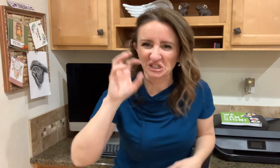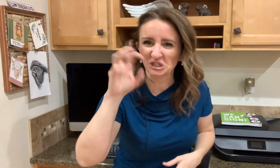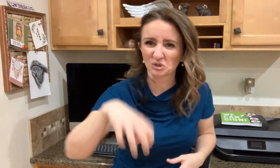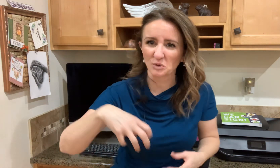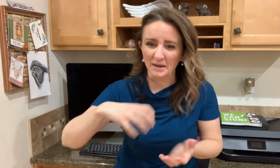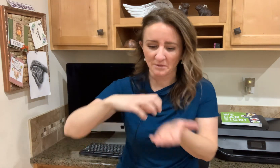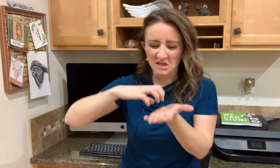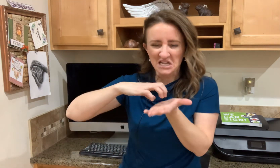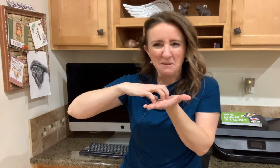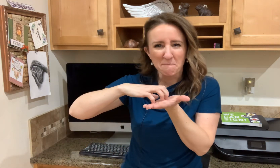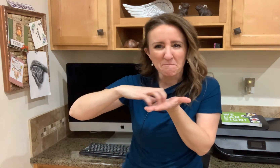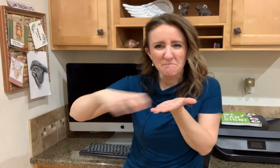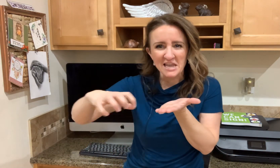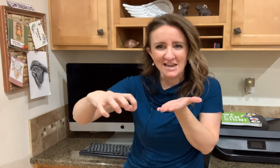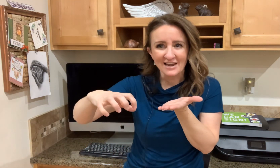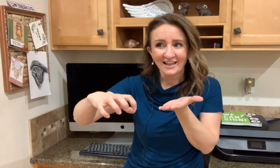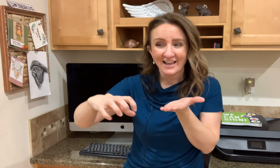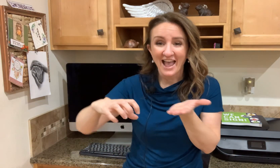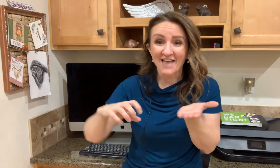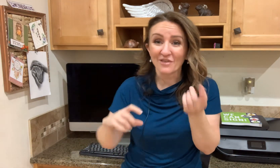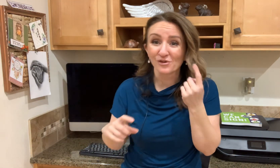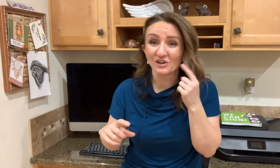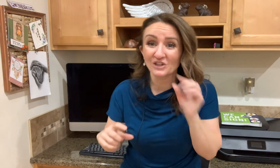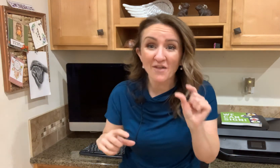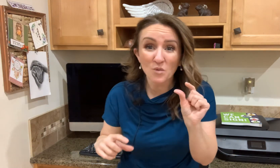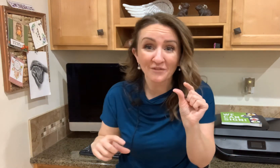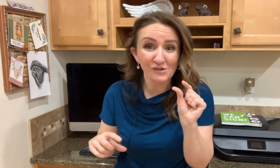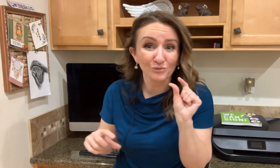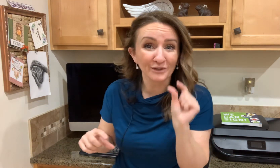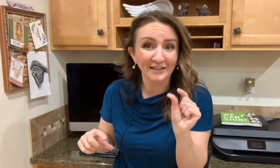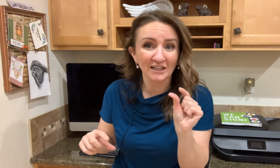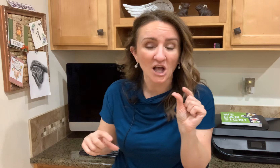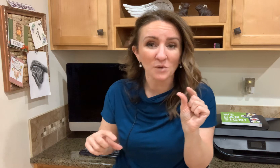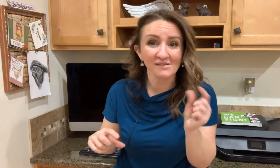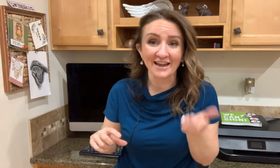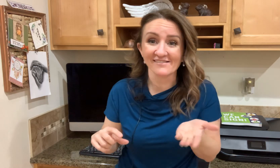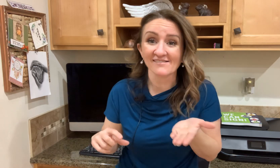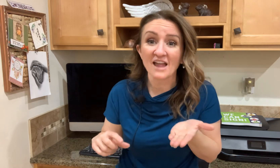scrape, "mean", and then there's another one that's really close as well, it's the sign